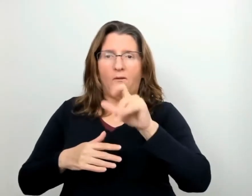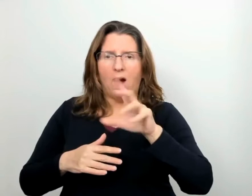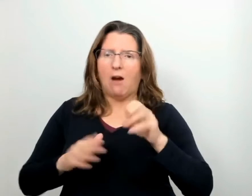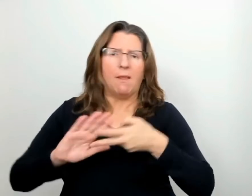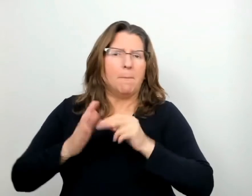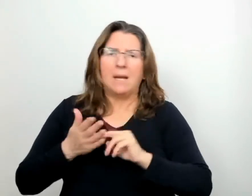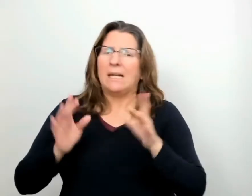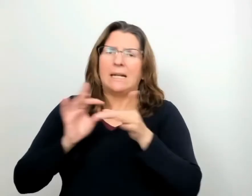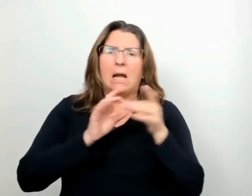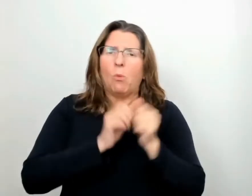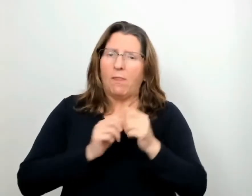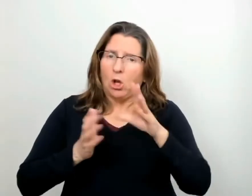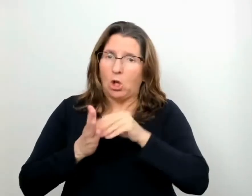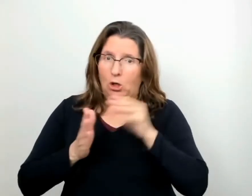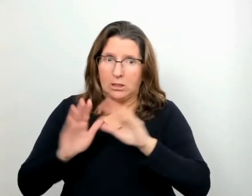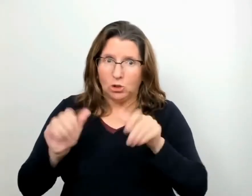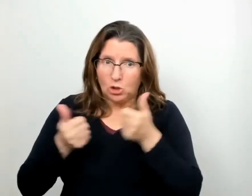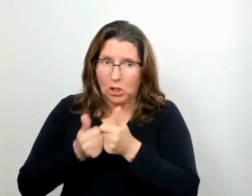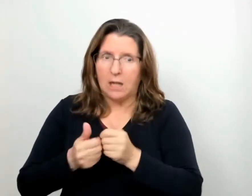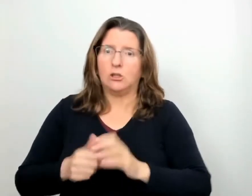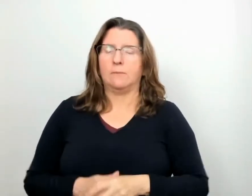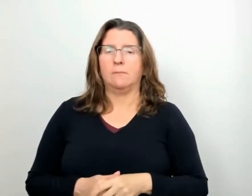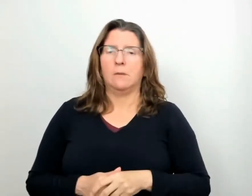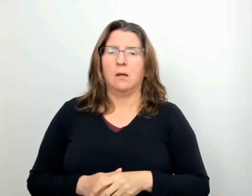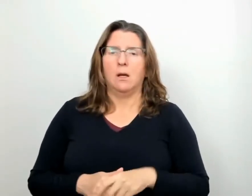Practically speaking, their challenges.